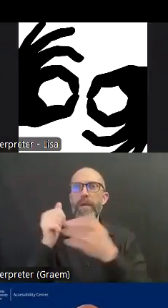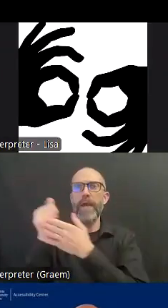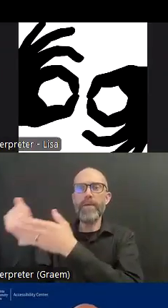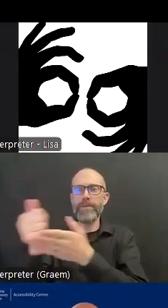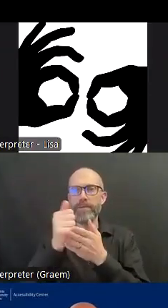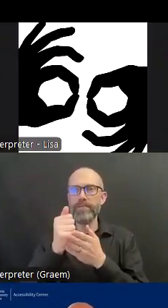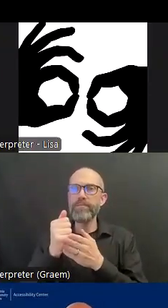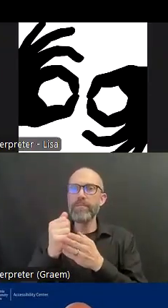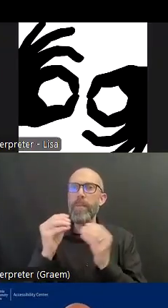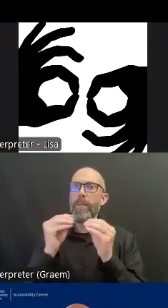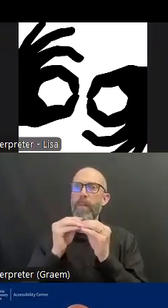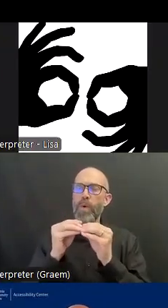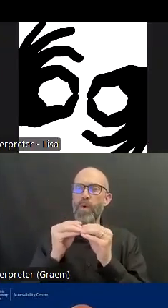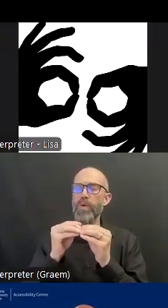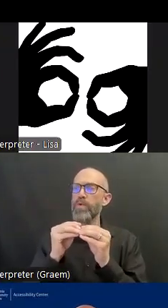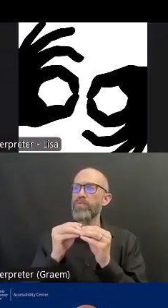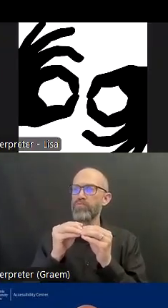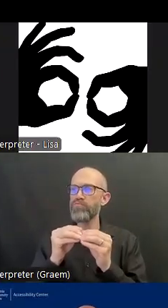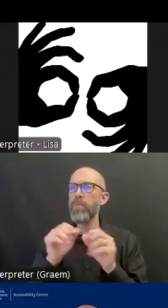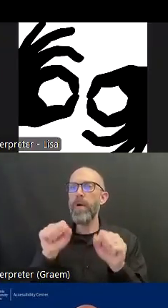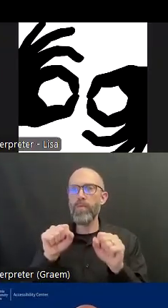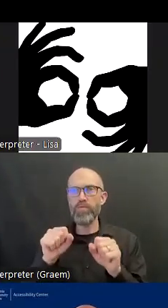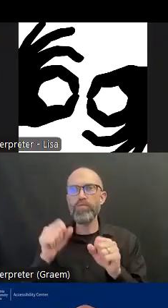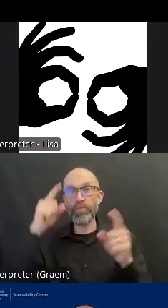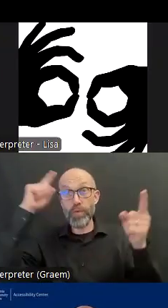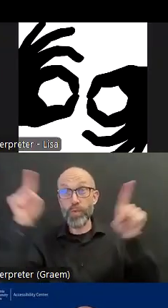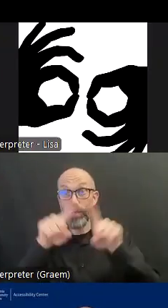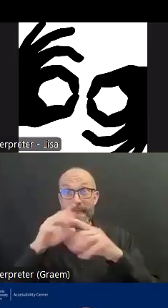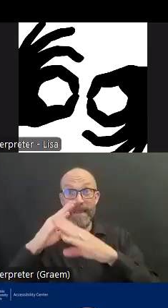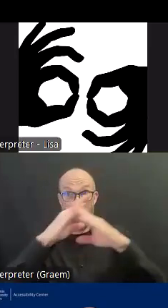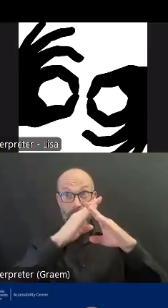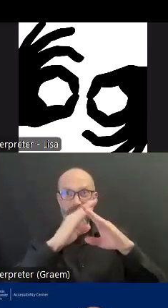It makes them more likely to agree to fixing the barriers that you actually come up with.